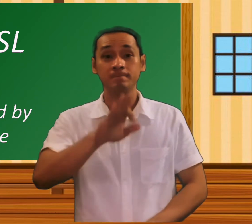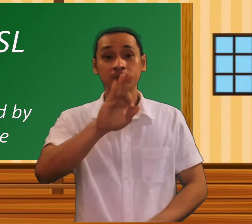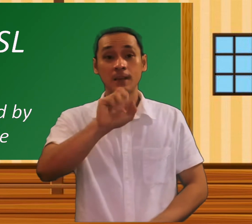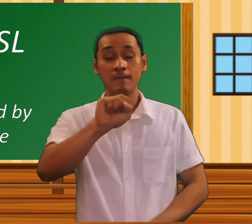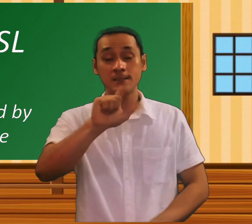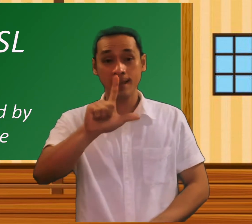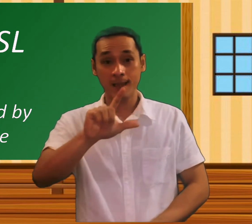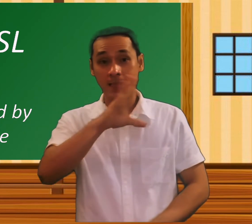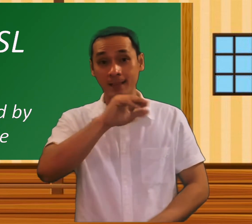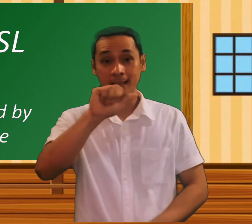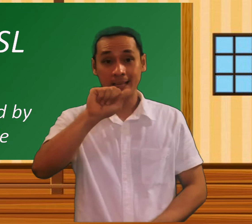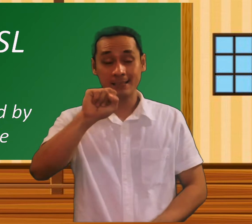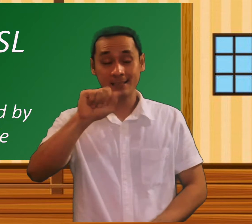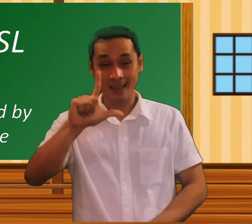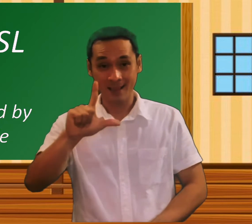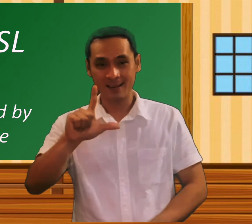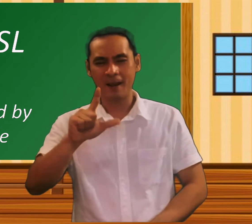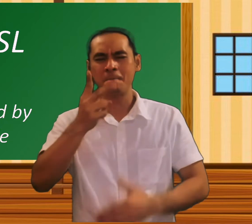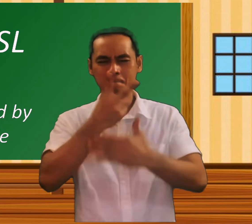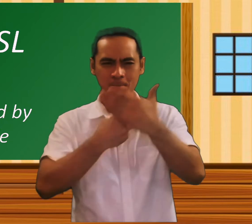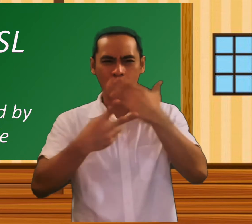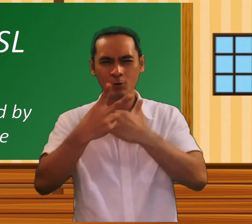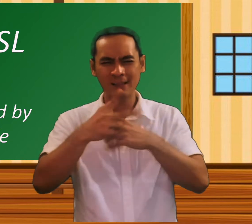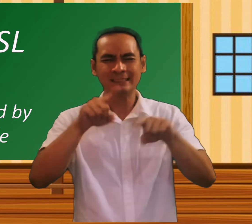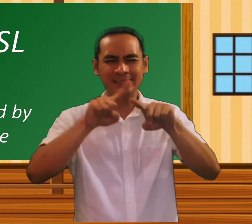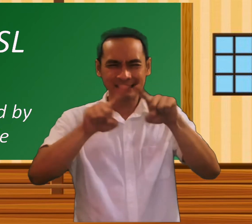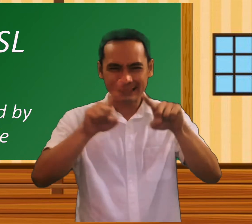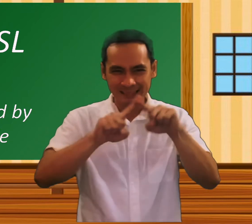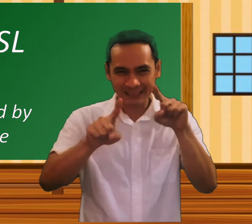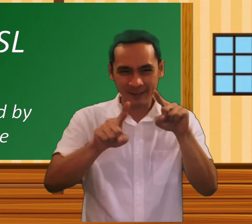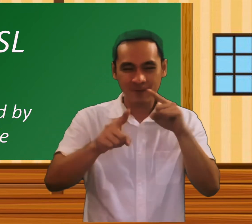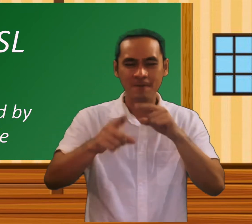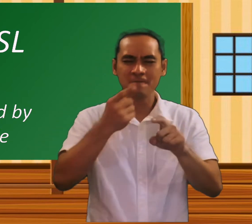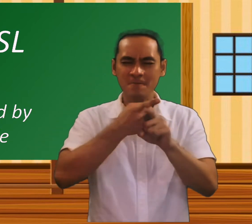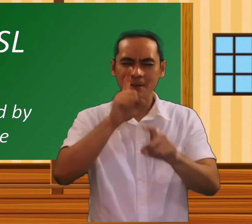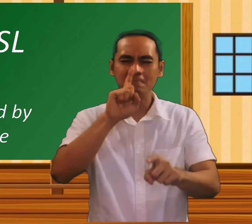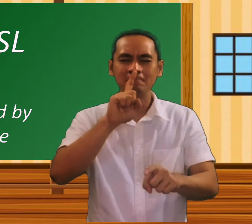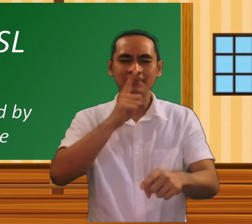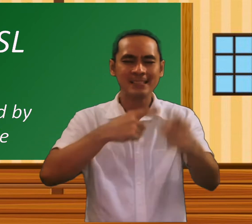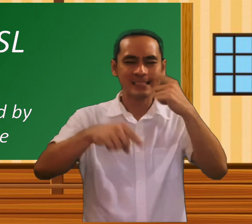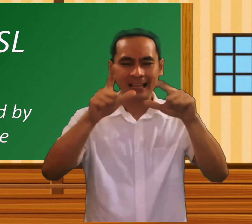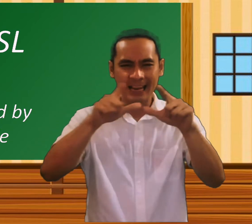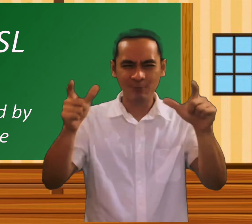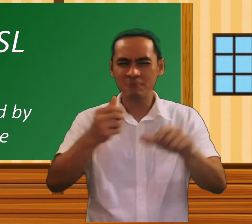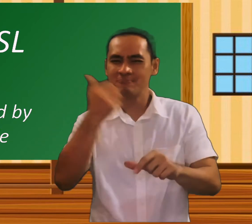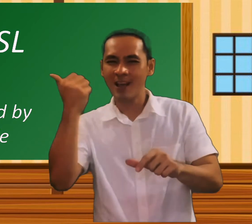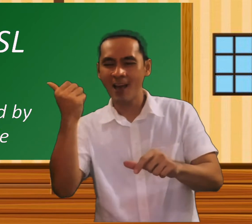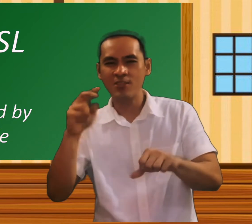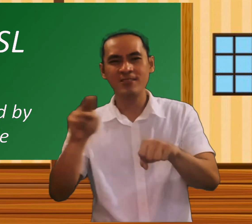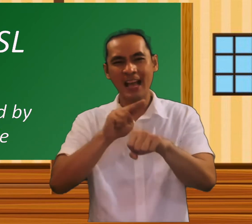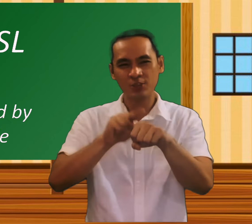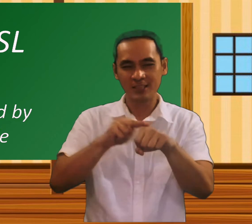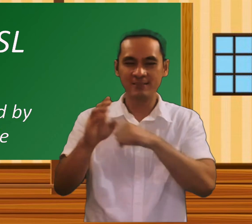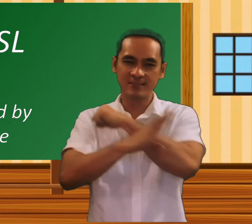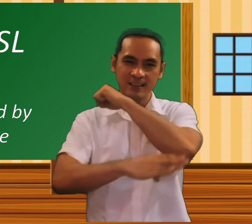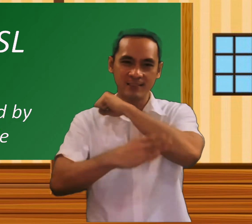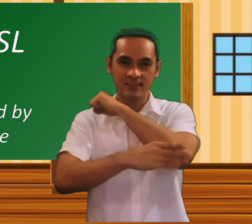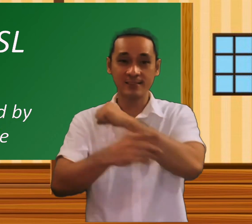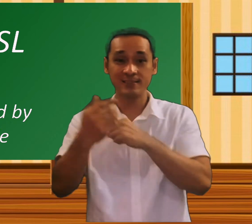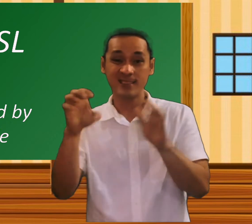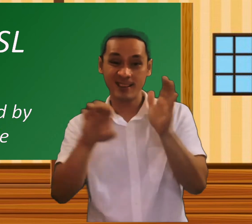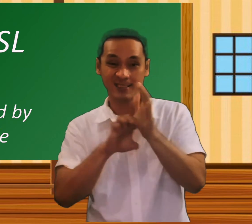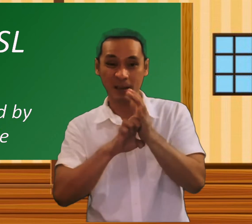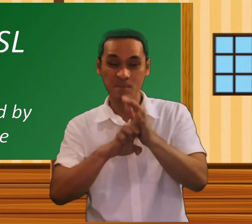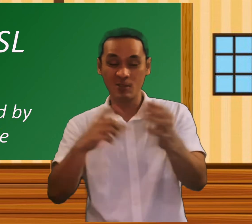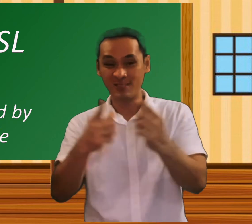fsl and asl are both distinct from sign languages of other nationalities like japanese and british